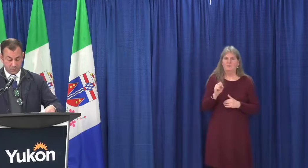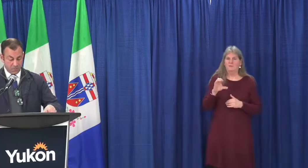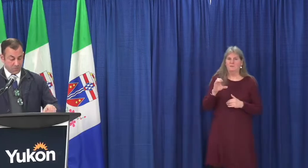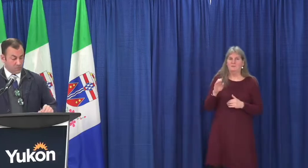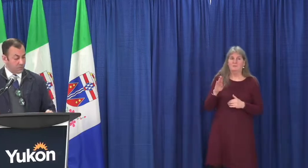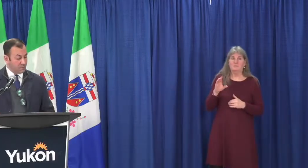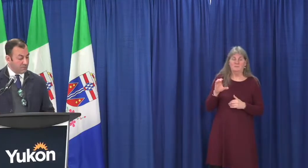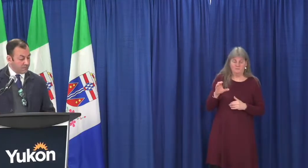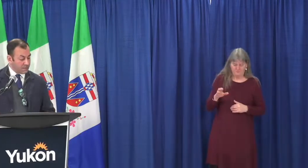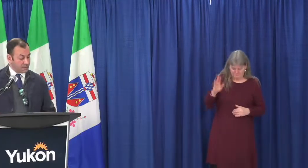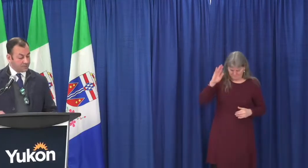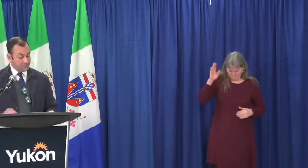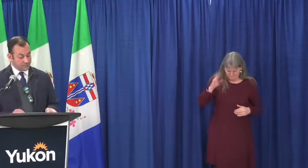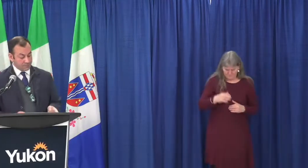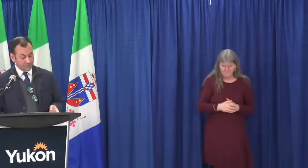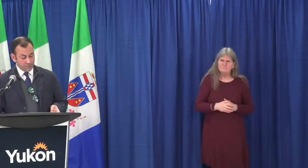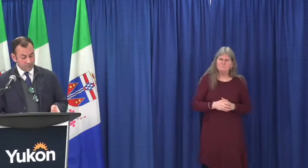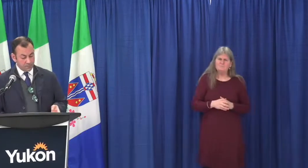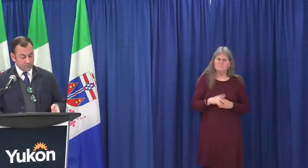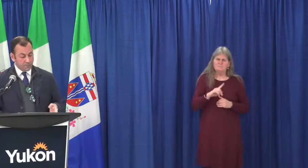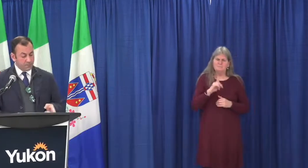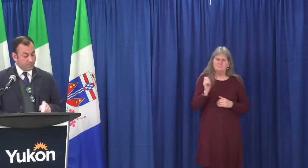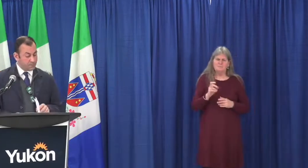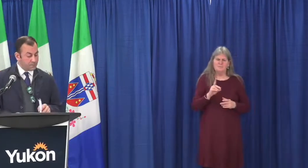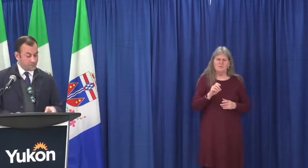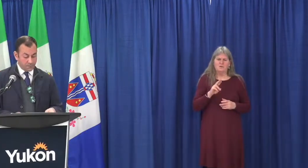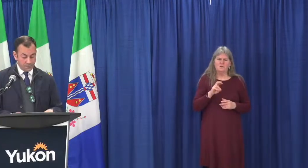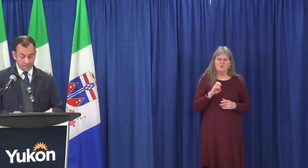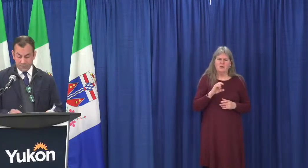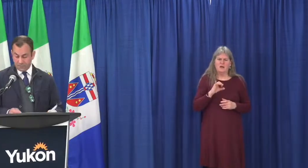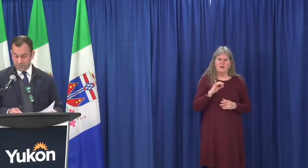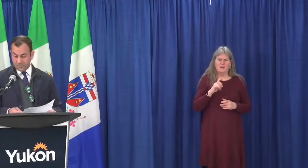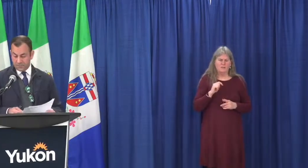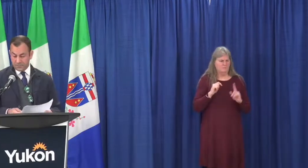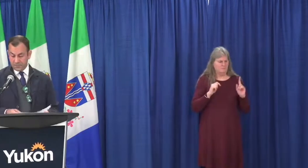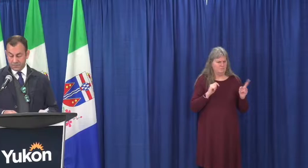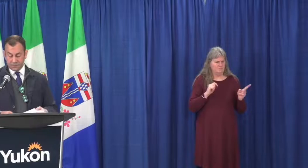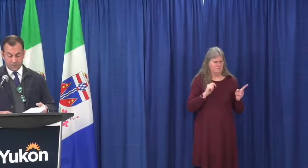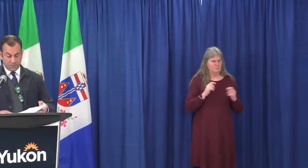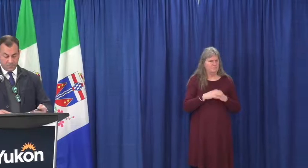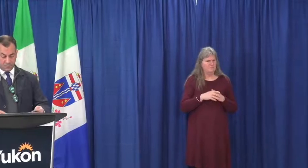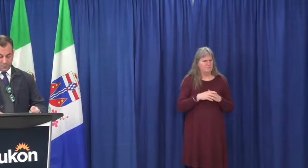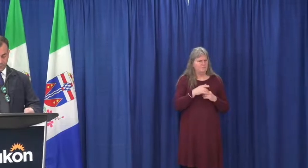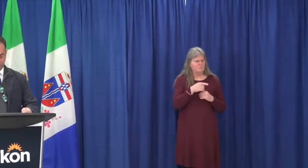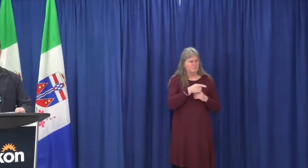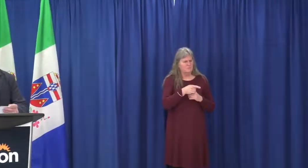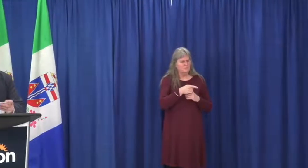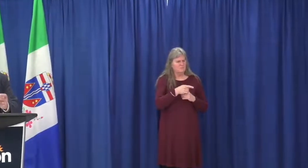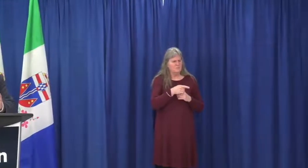Hi, thank you. It's a question for Dr. Elliott. In your memo to healthcare workers, that was